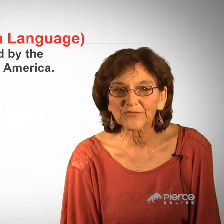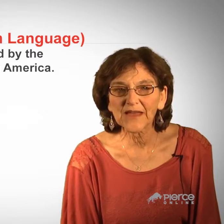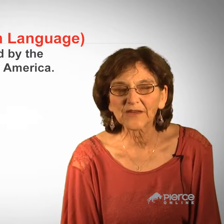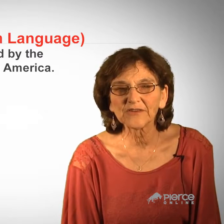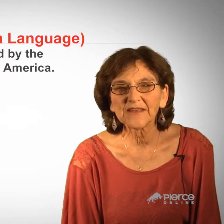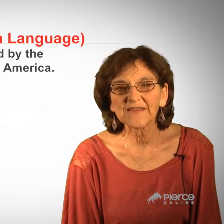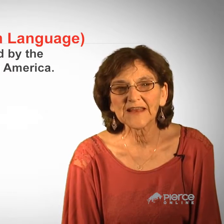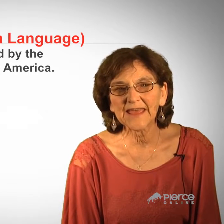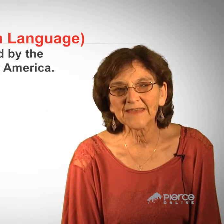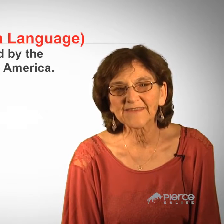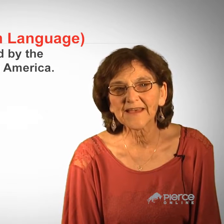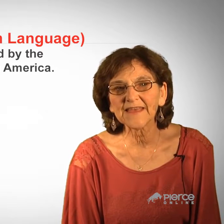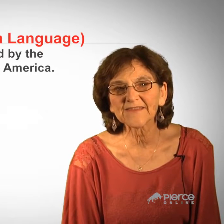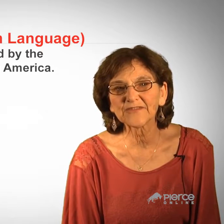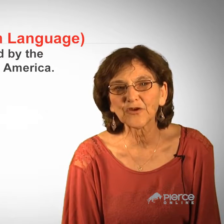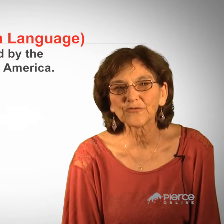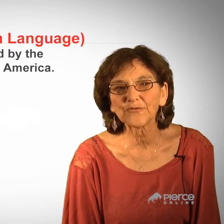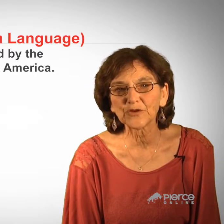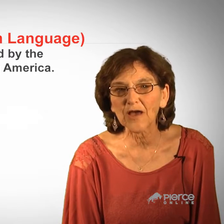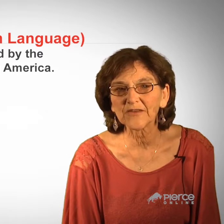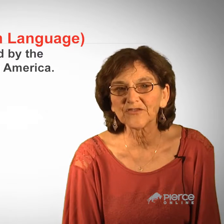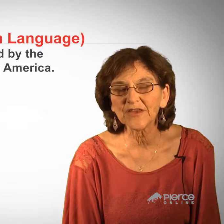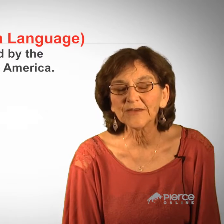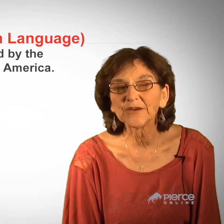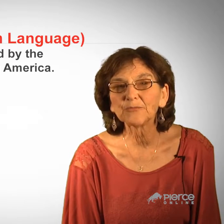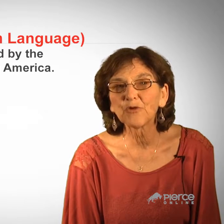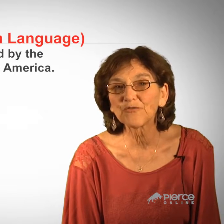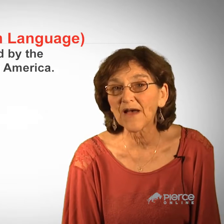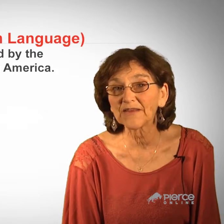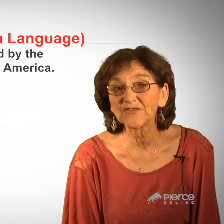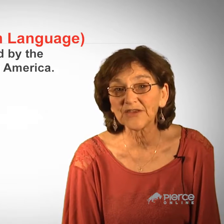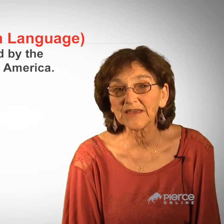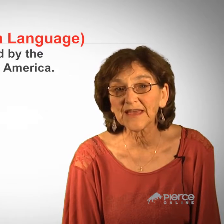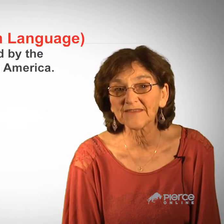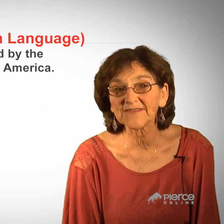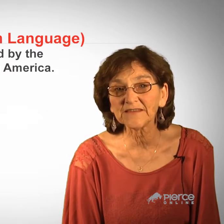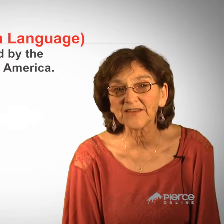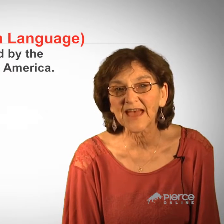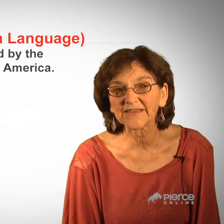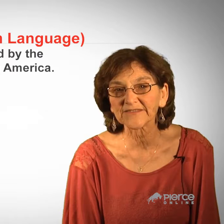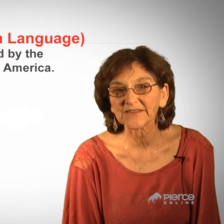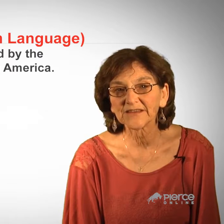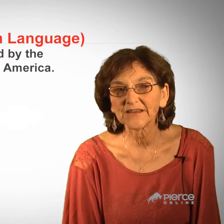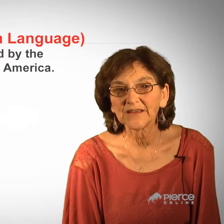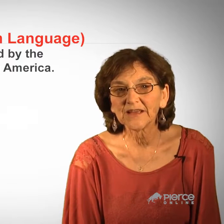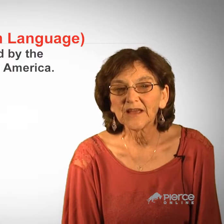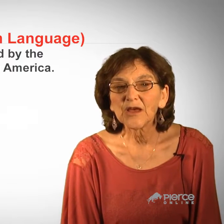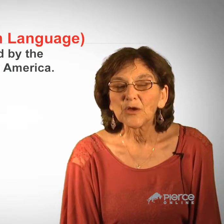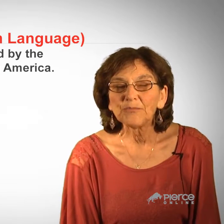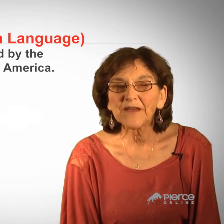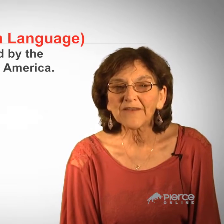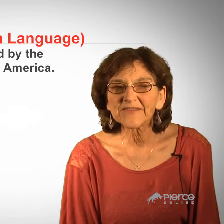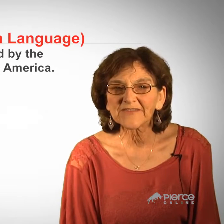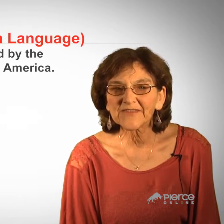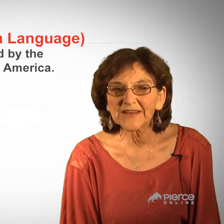that ASL has its own phonology, morphology, and syntax. Because the study